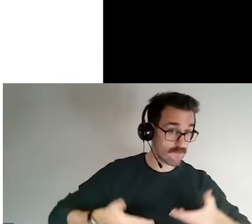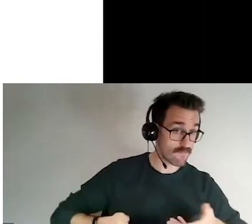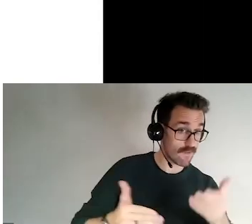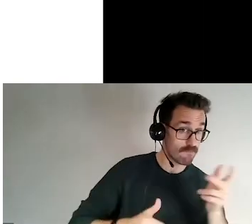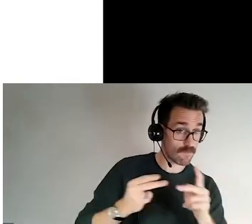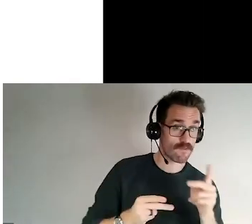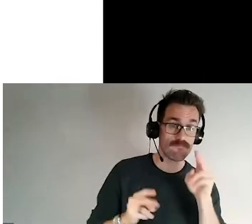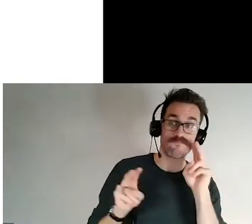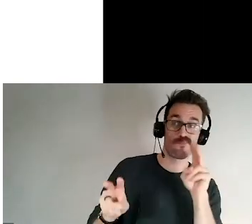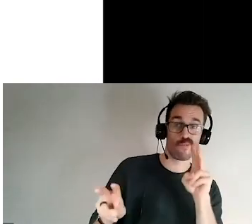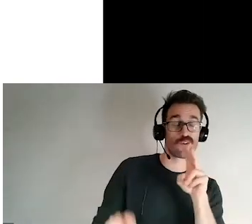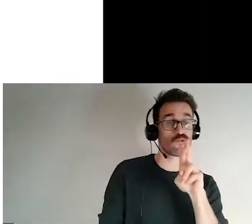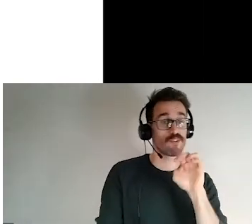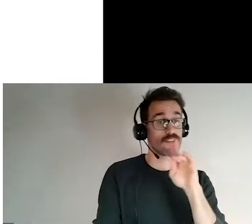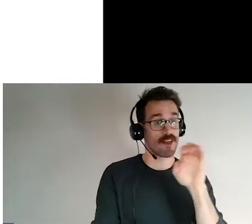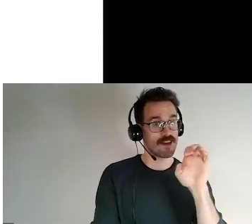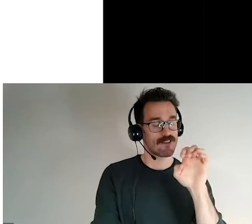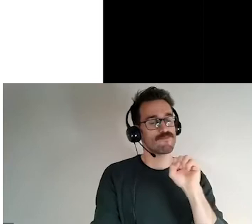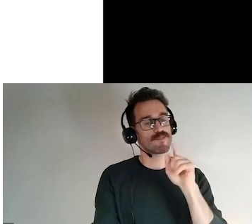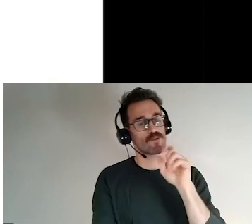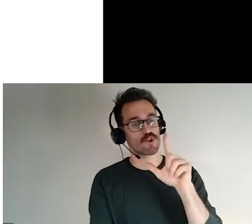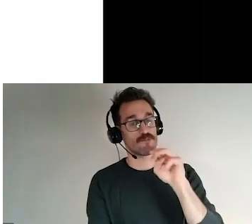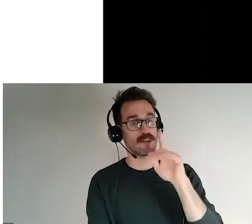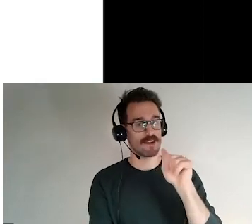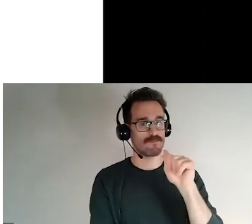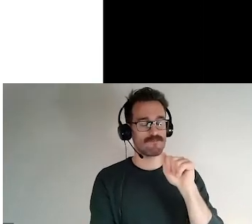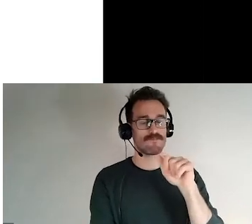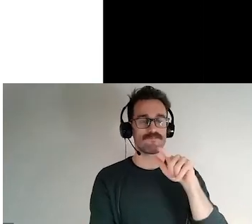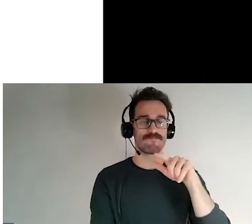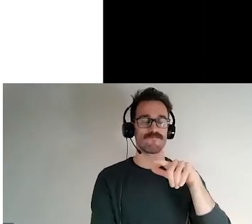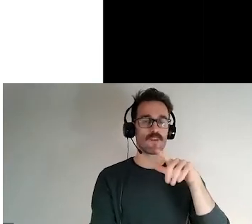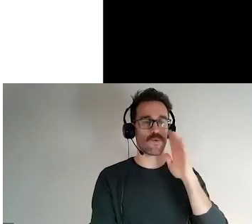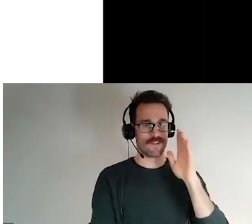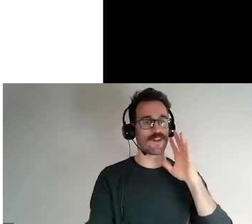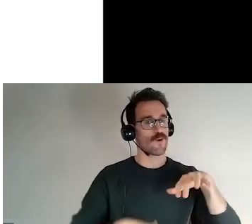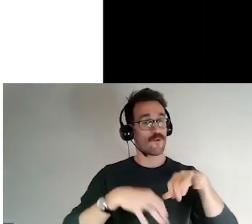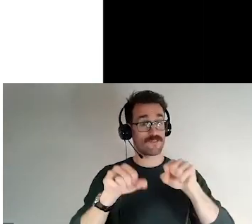social media and on our website because we will be hosting a National Episodic Disabilities Summit,